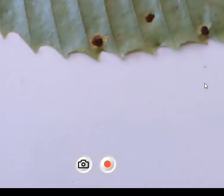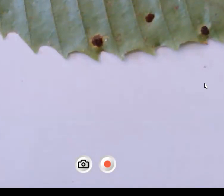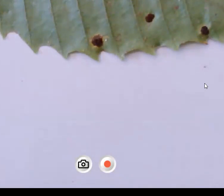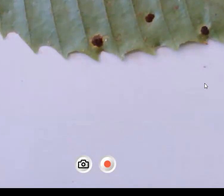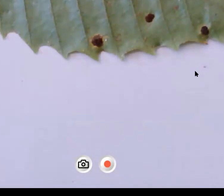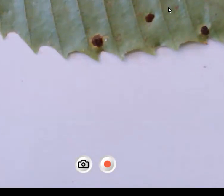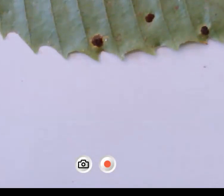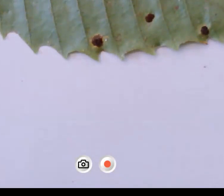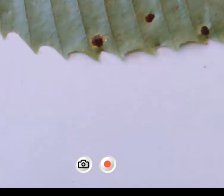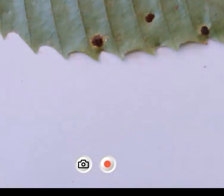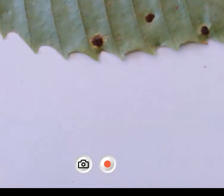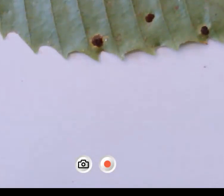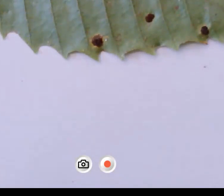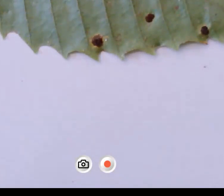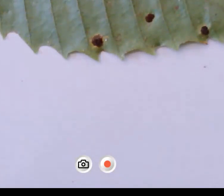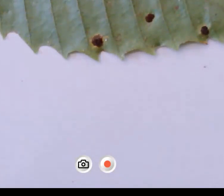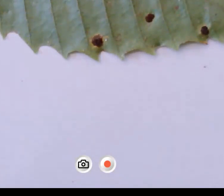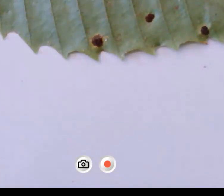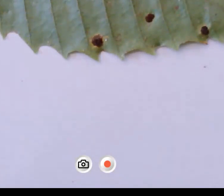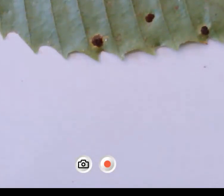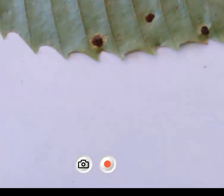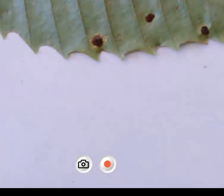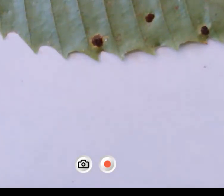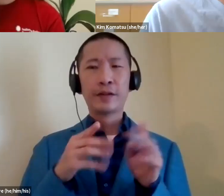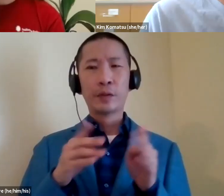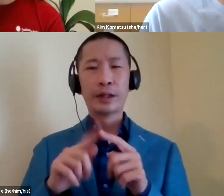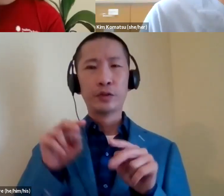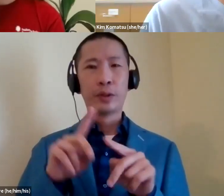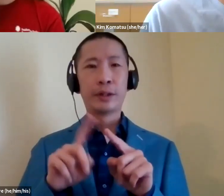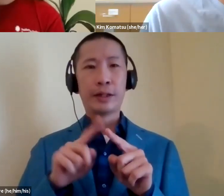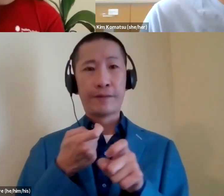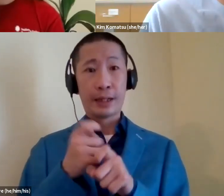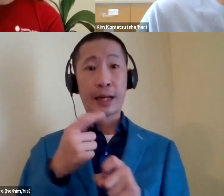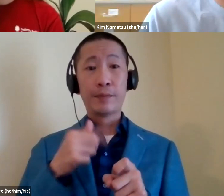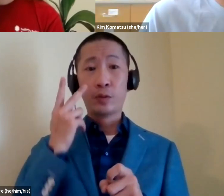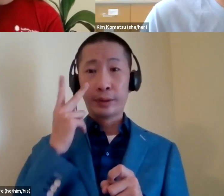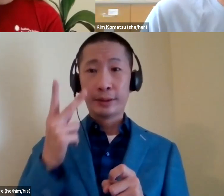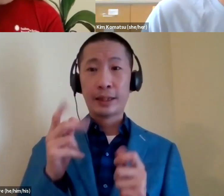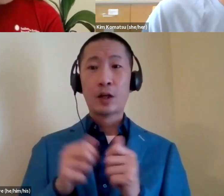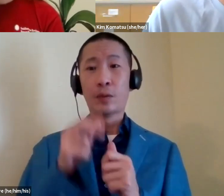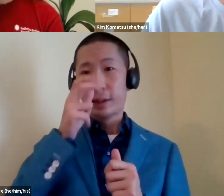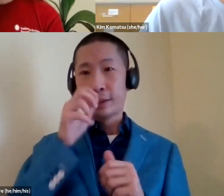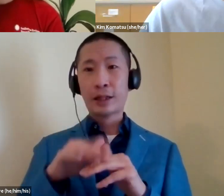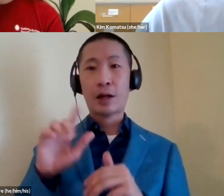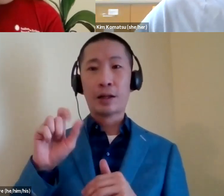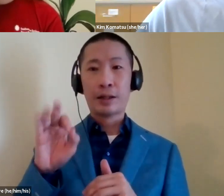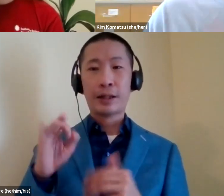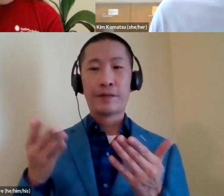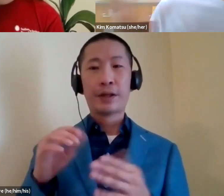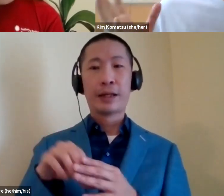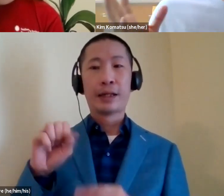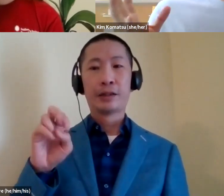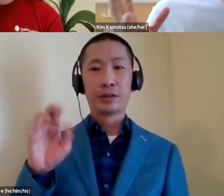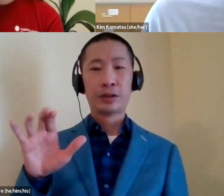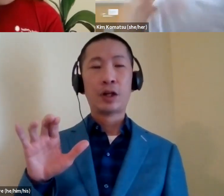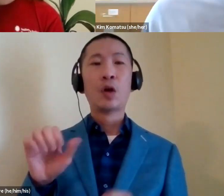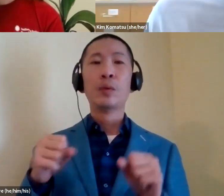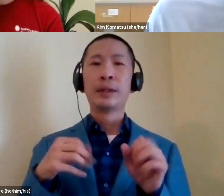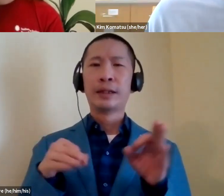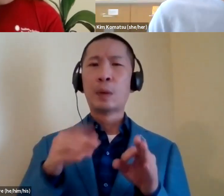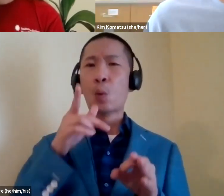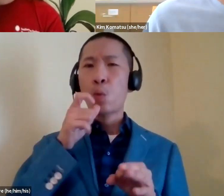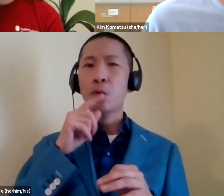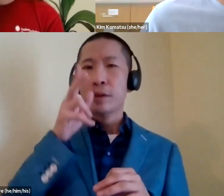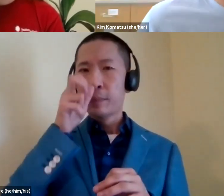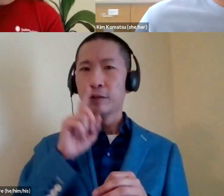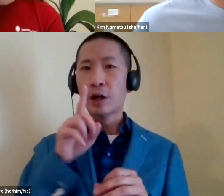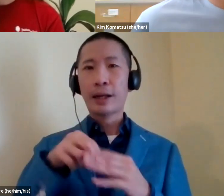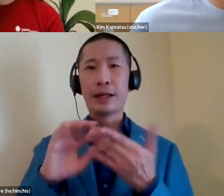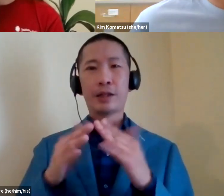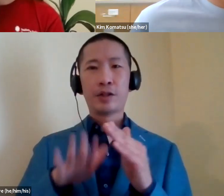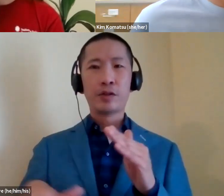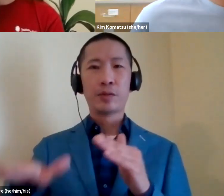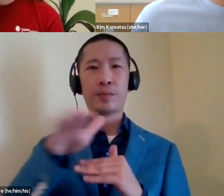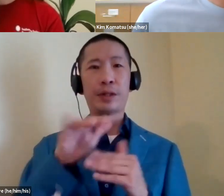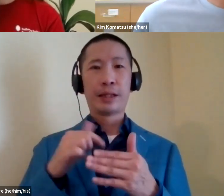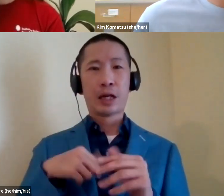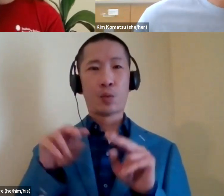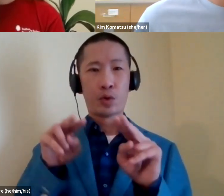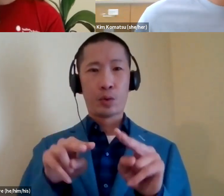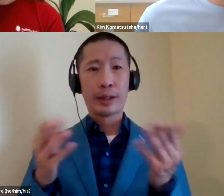Kim Komatsu (she/her): So there's all kinds of ways that we could look at the different damage that we're seeing by the insects on the leaves here at SERC and from that we could say something about who the insects are in the community, that that we're looking at here.